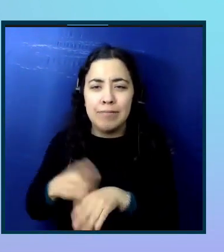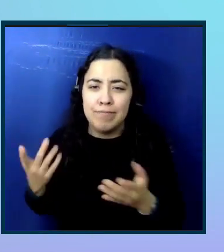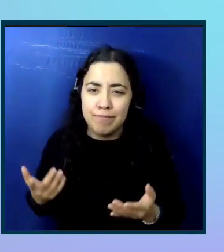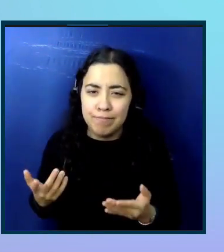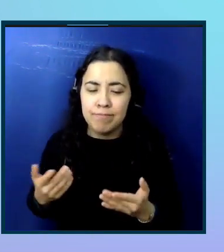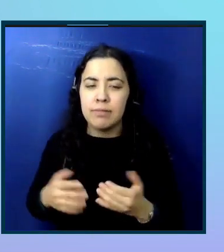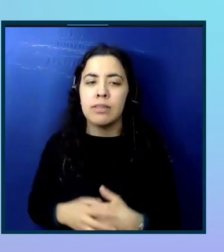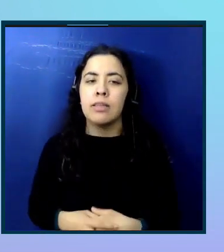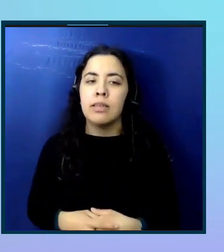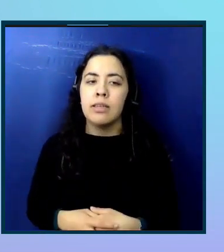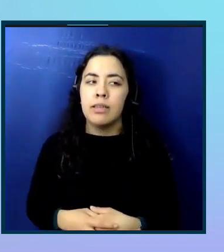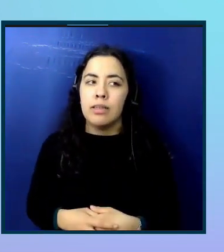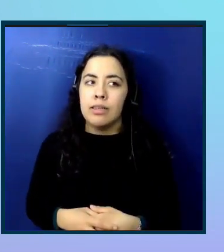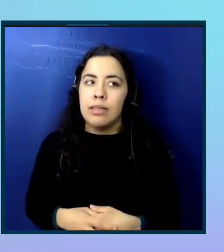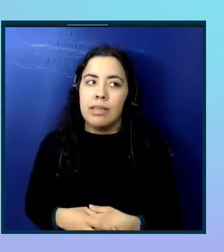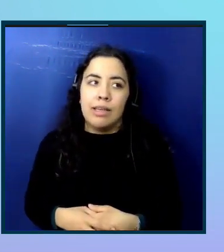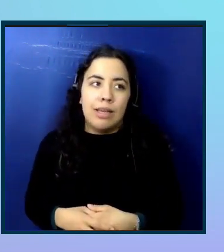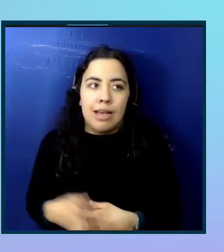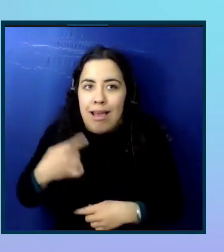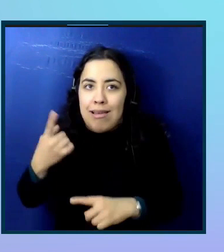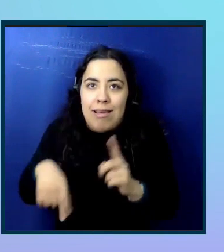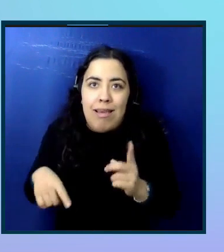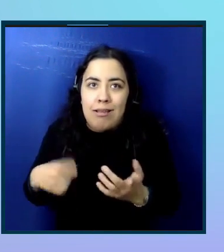And I can't just go up to people and say